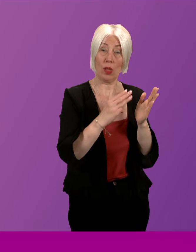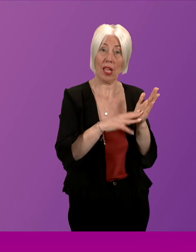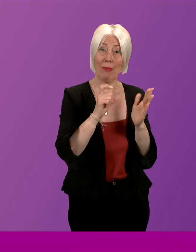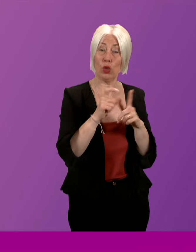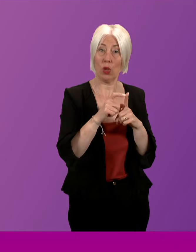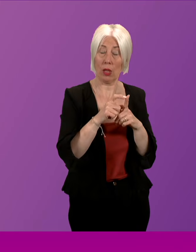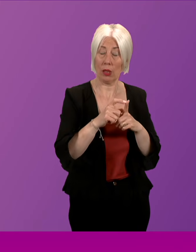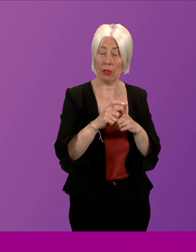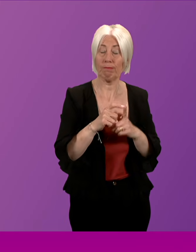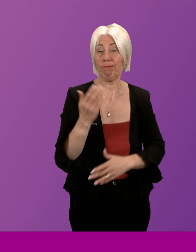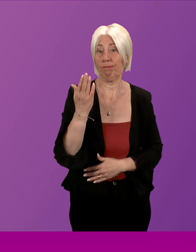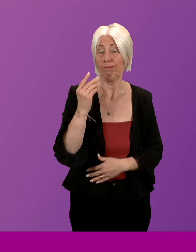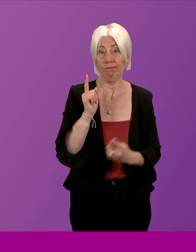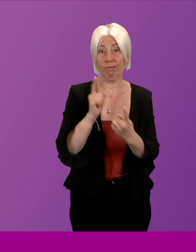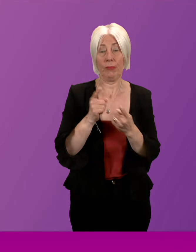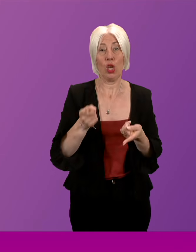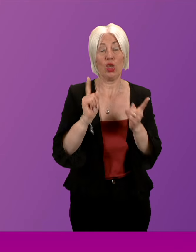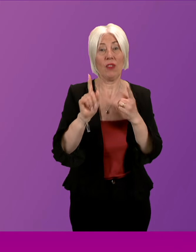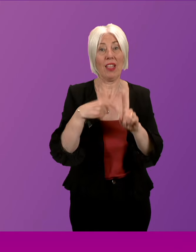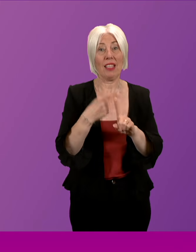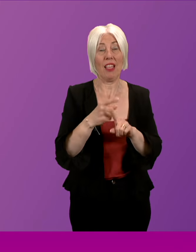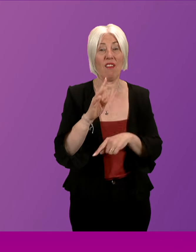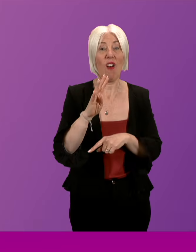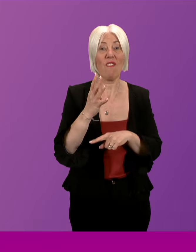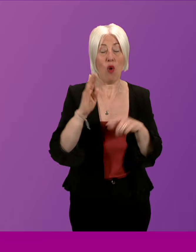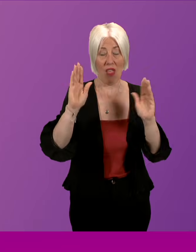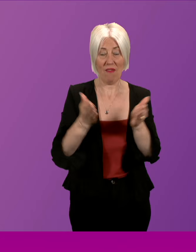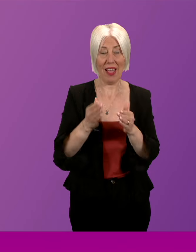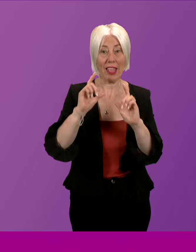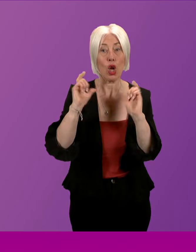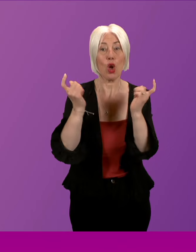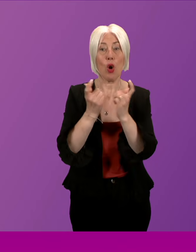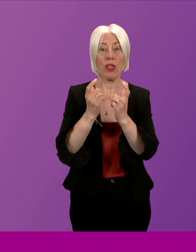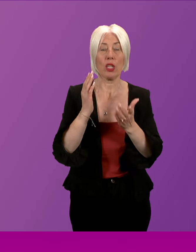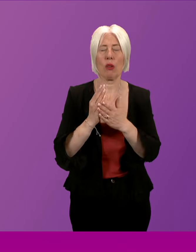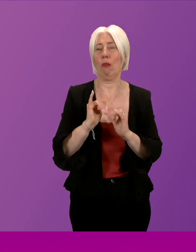I recently met the chief executive of Forth Valley College. It was incredibly harrowing to hear about